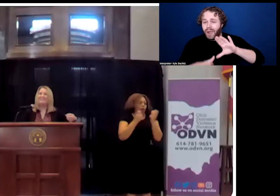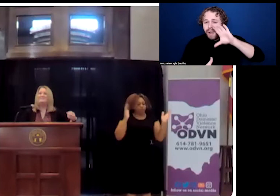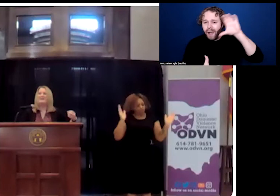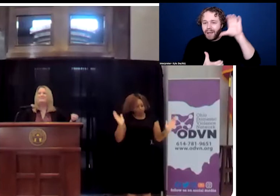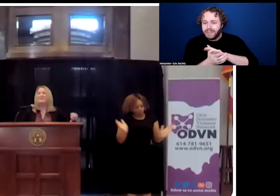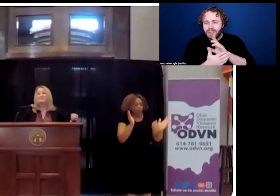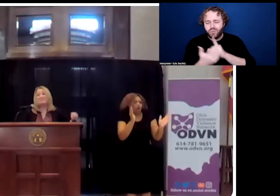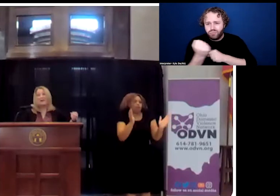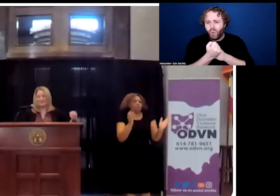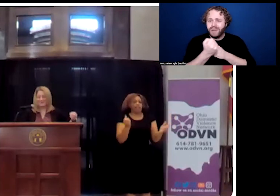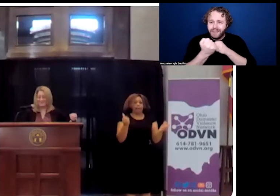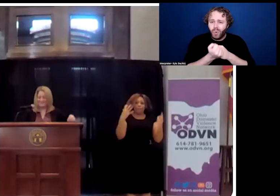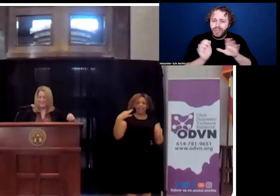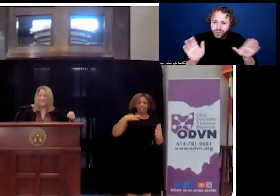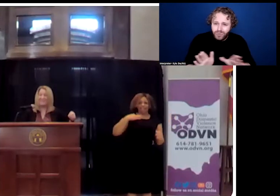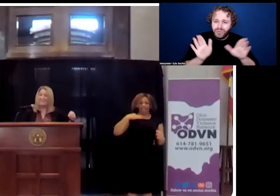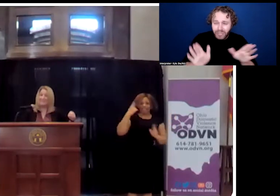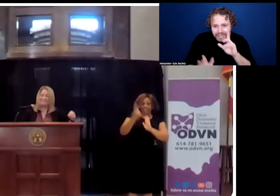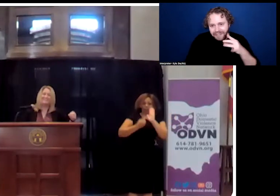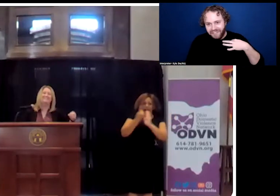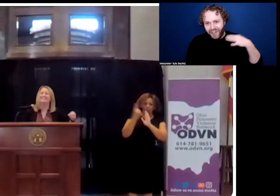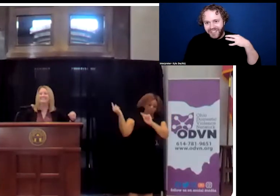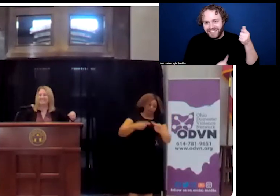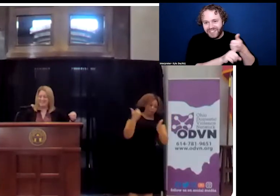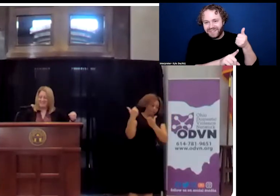and many volunteer hours over the years.